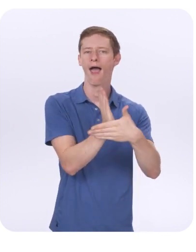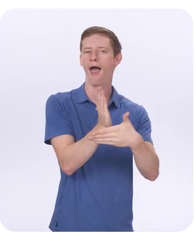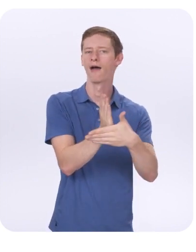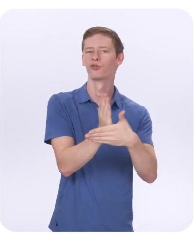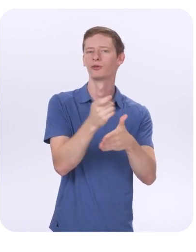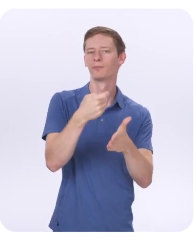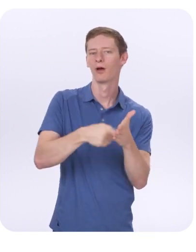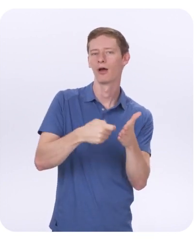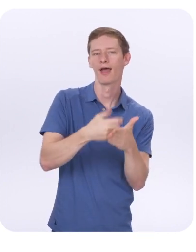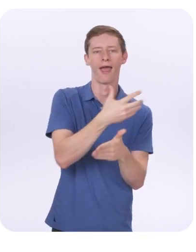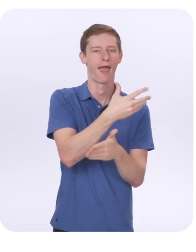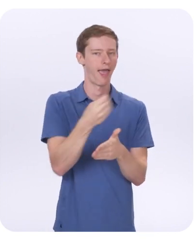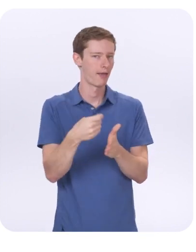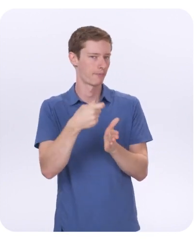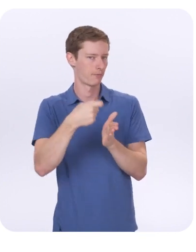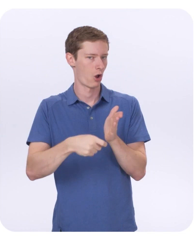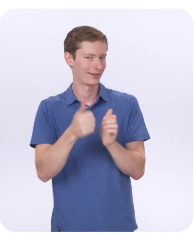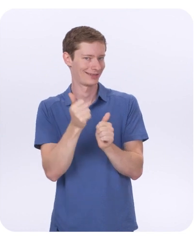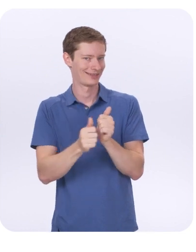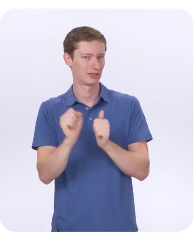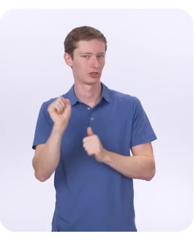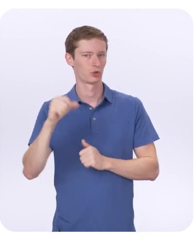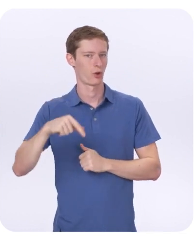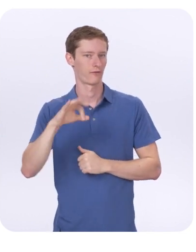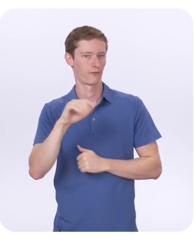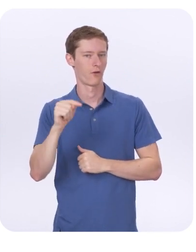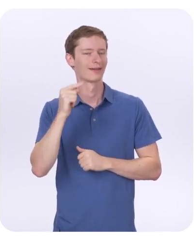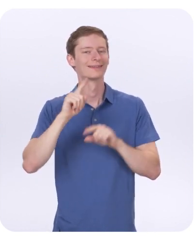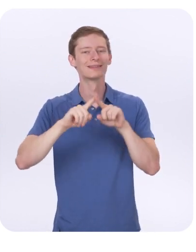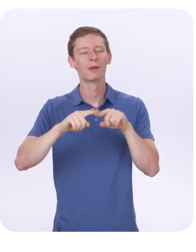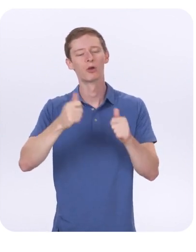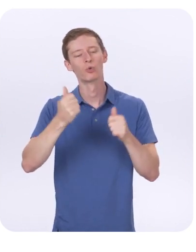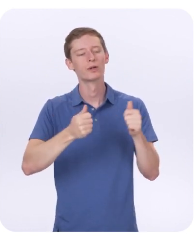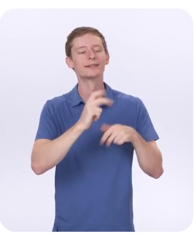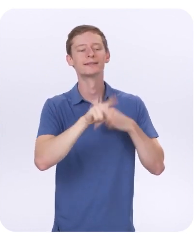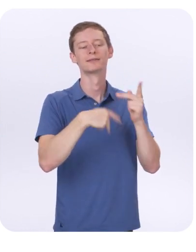It requires to do a group-by-operation. Code Llama does that.